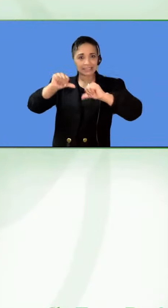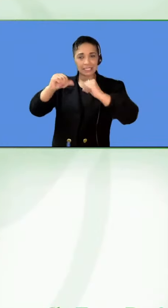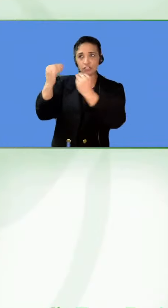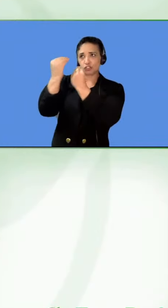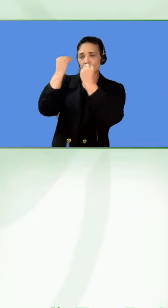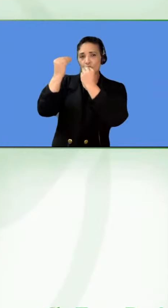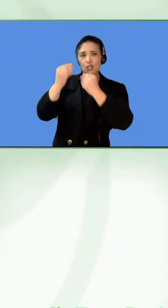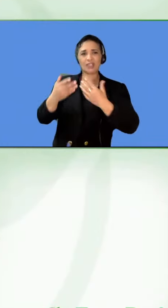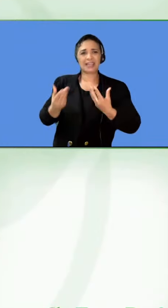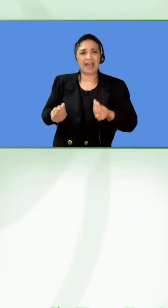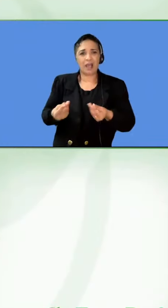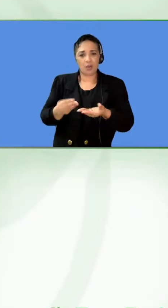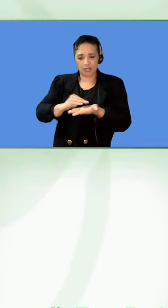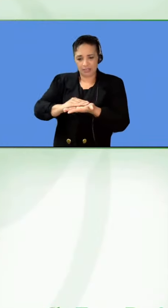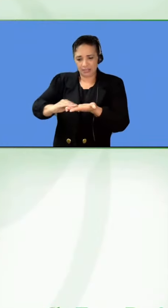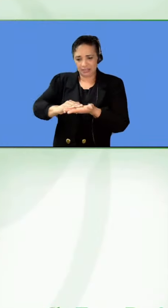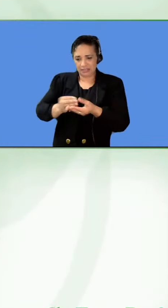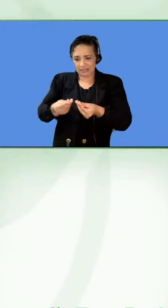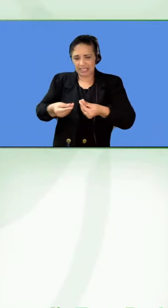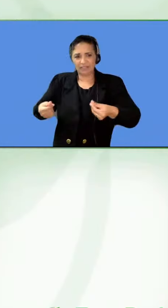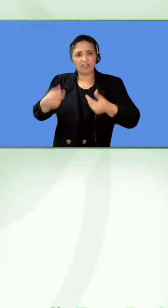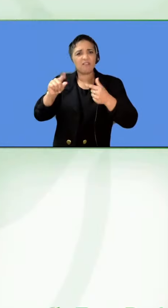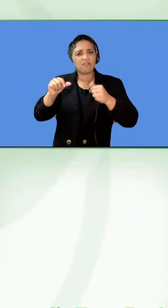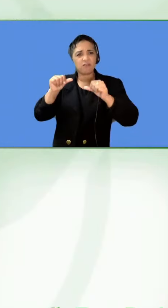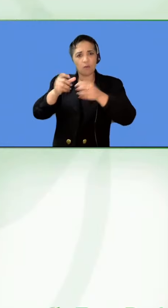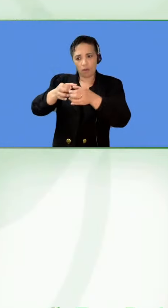like in chemistry, it was super difficult.